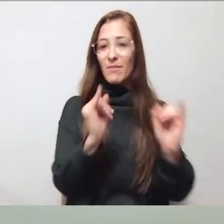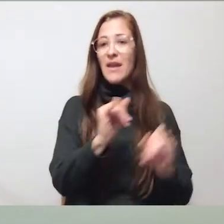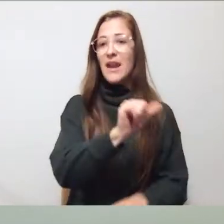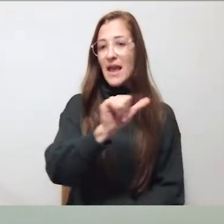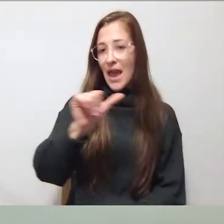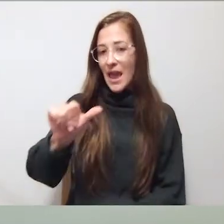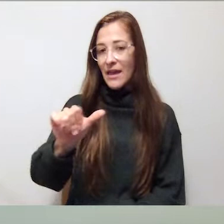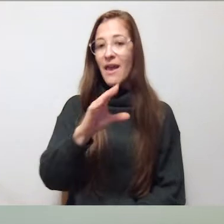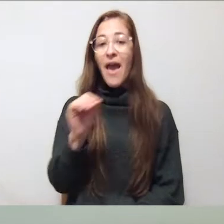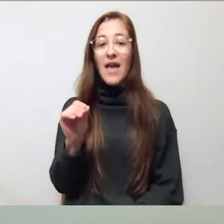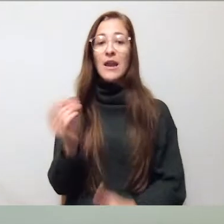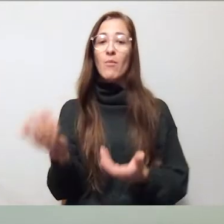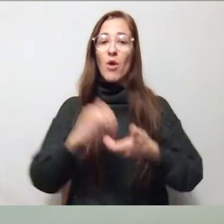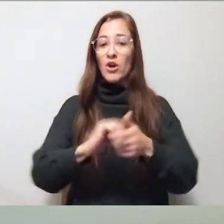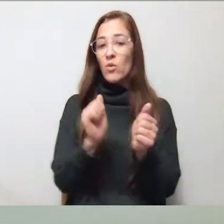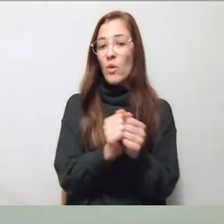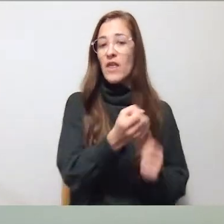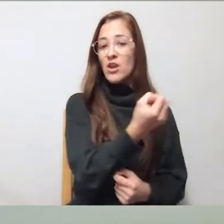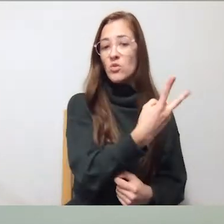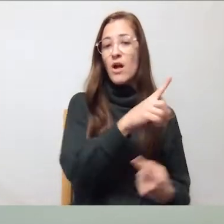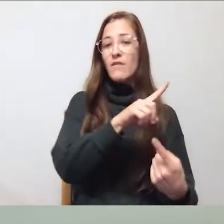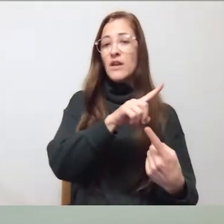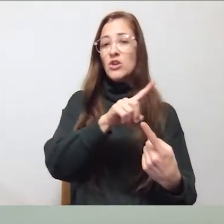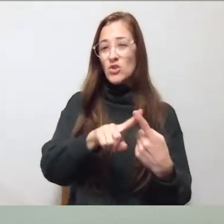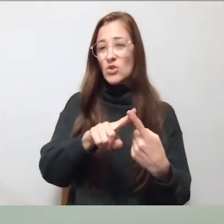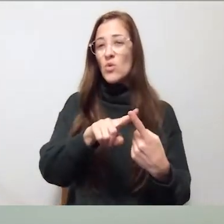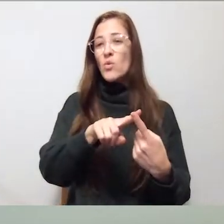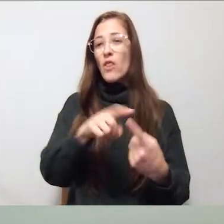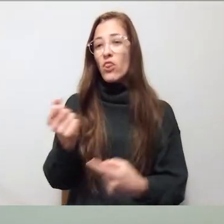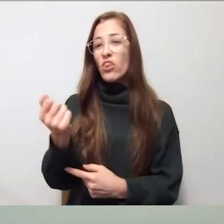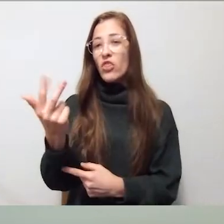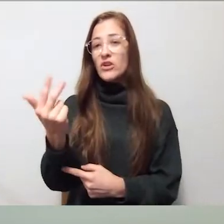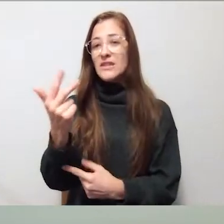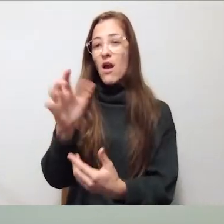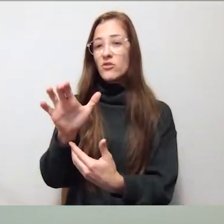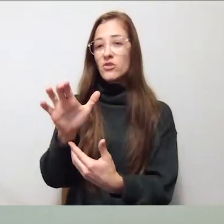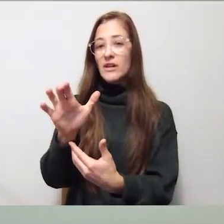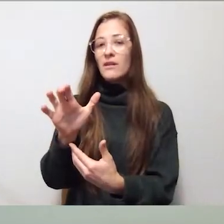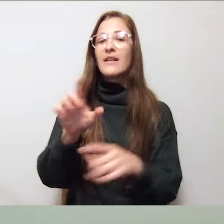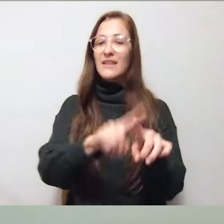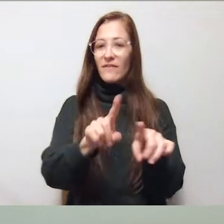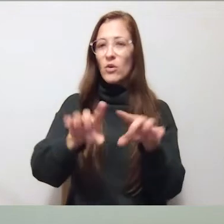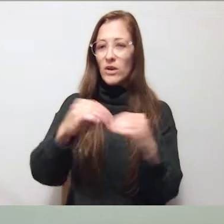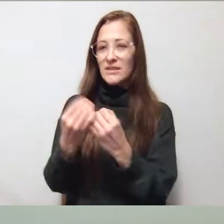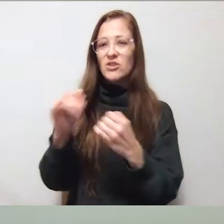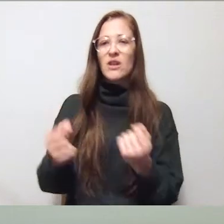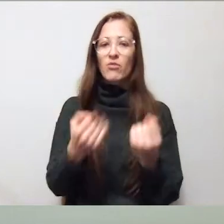and then they partner with about 12 to 1300 community-based organizations to provide a variety of supports and services.